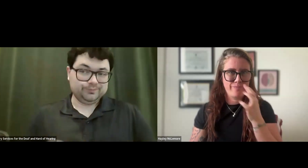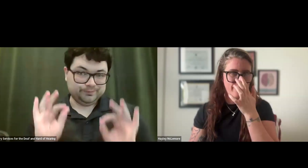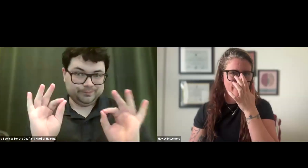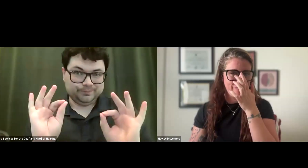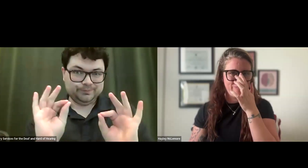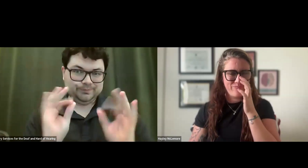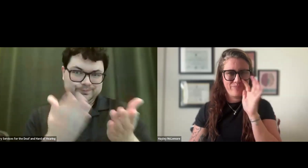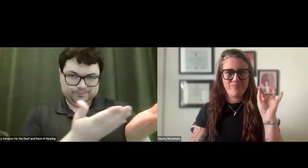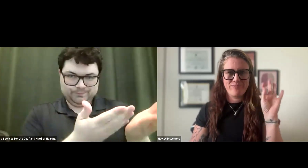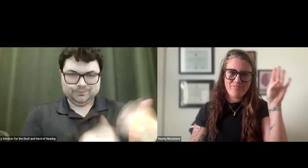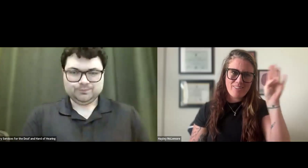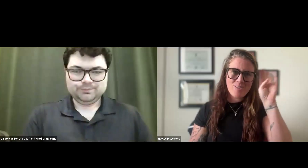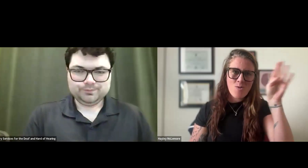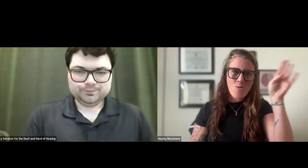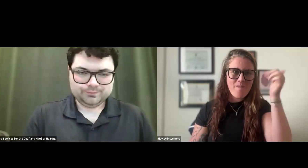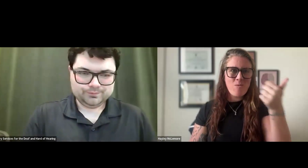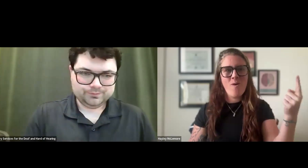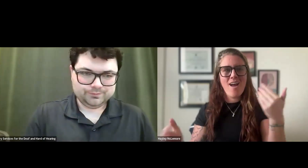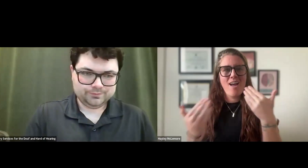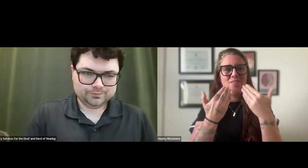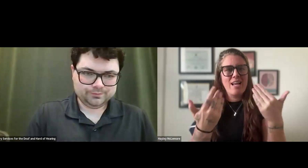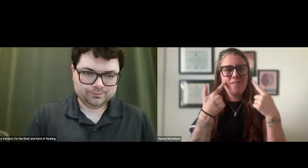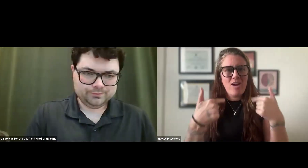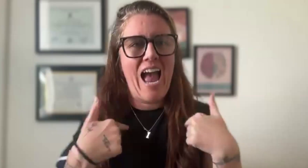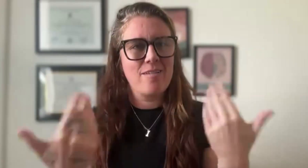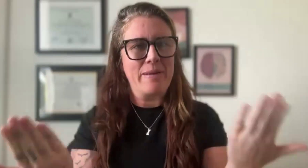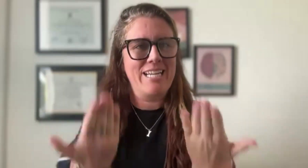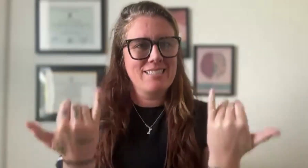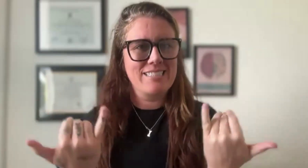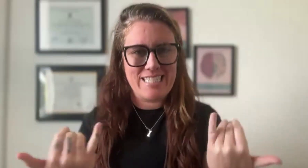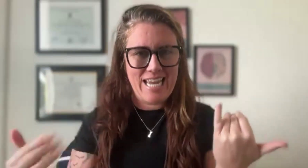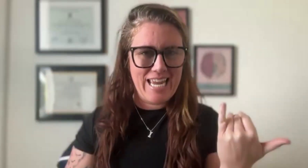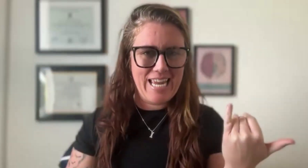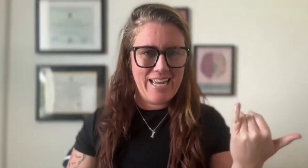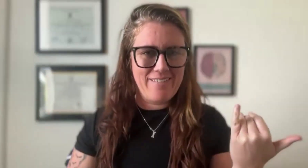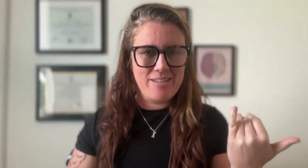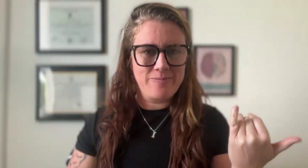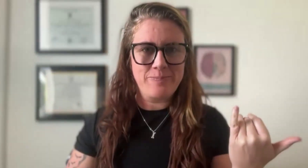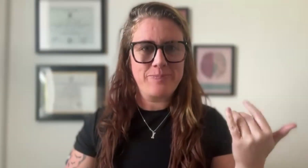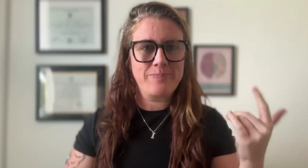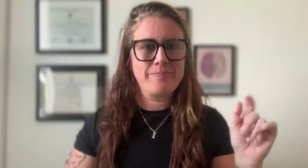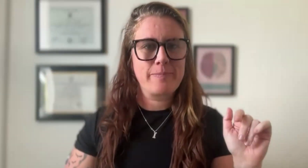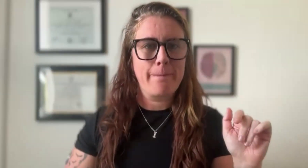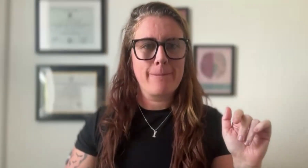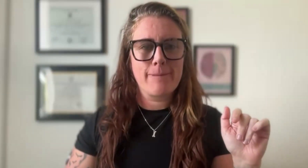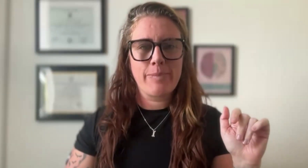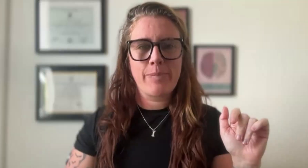for her presentation. Awesome. Hayley. [Interpreter for Hayley] Hello everyone, and thank you guys so much for having me here today.